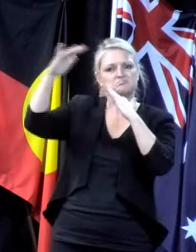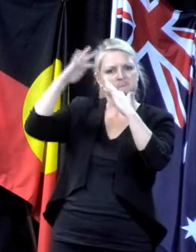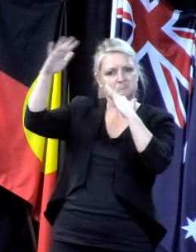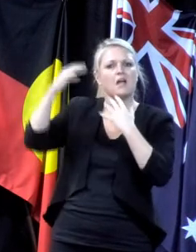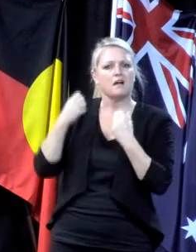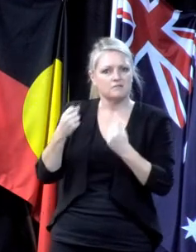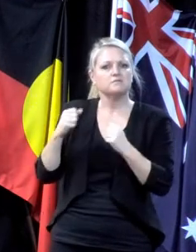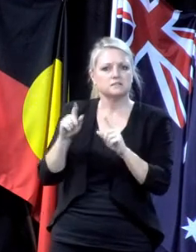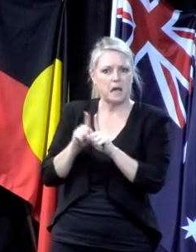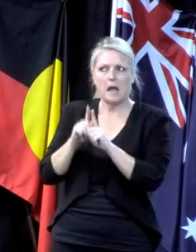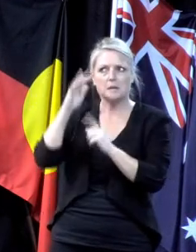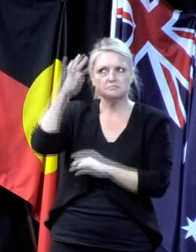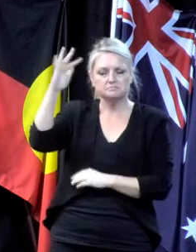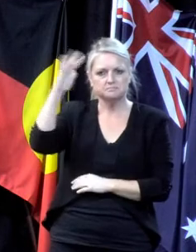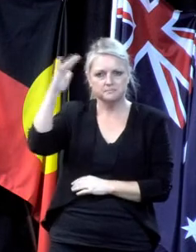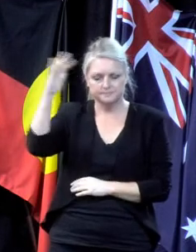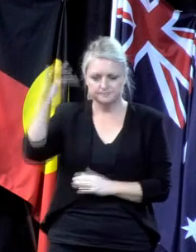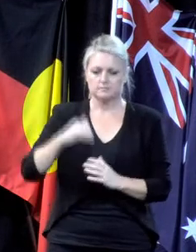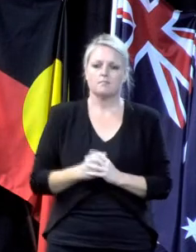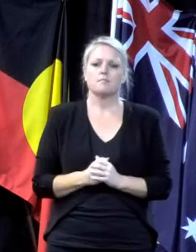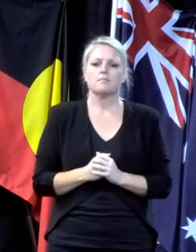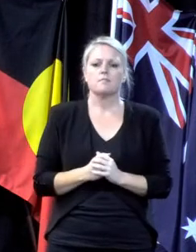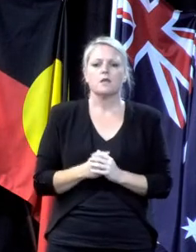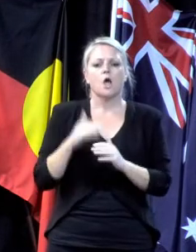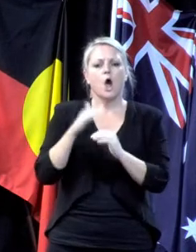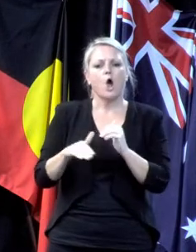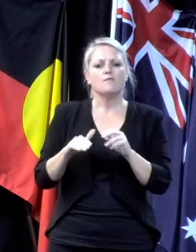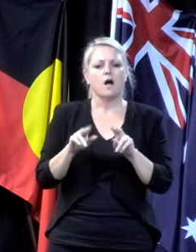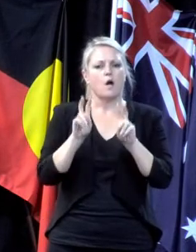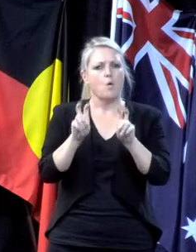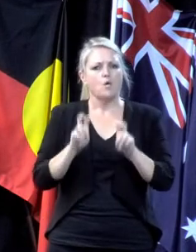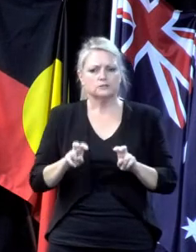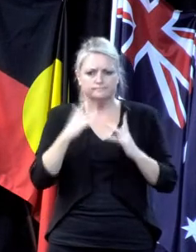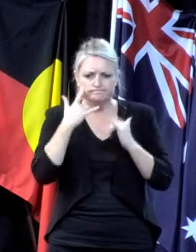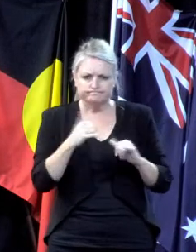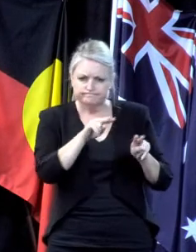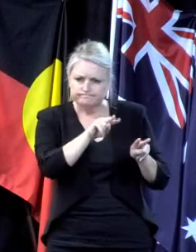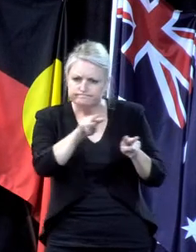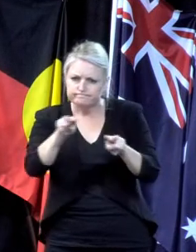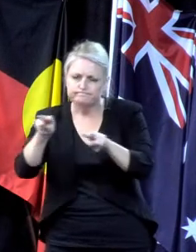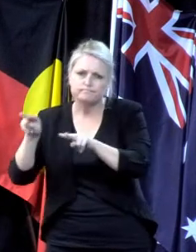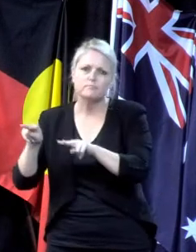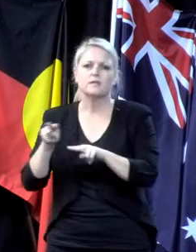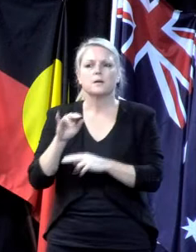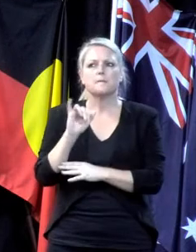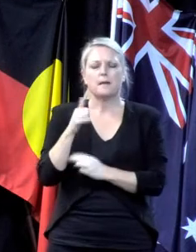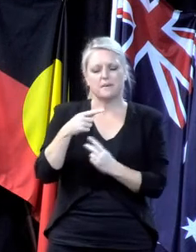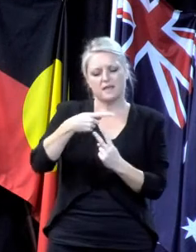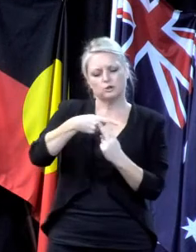In respect to auditing, there’s... there’s probably two or three types of areas that... That occur that... That I know of,